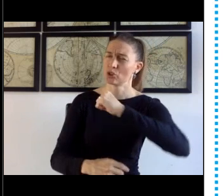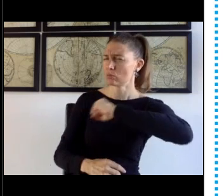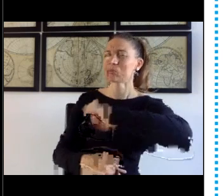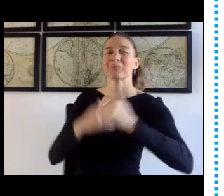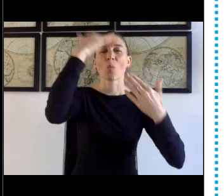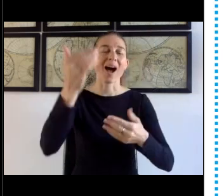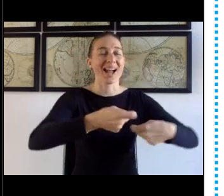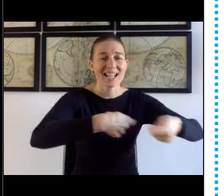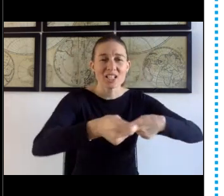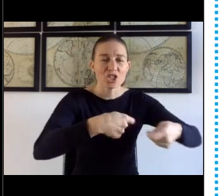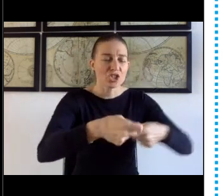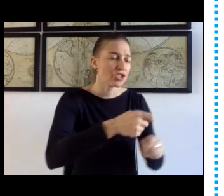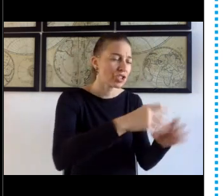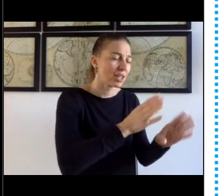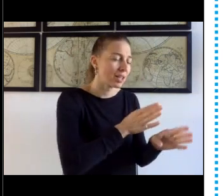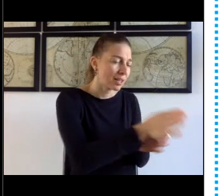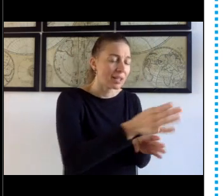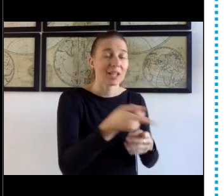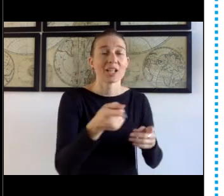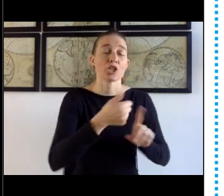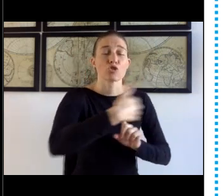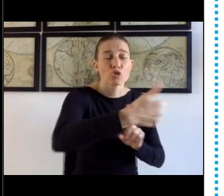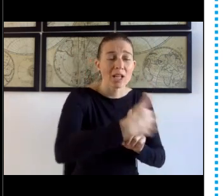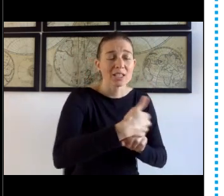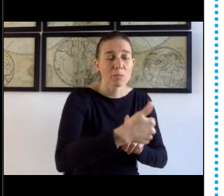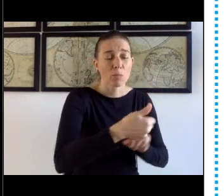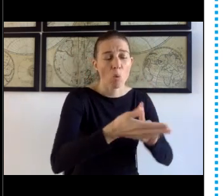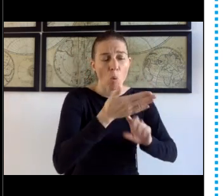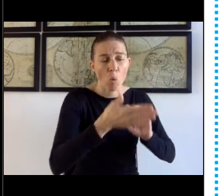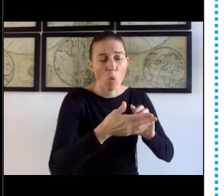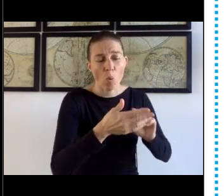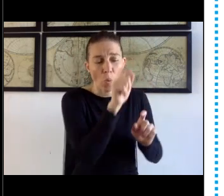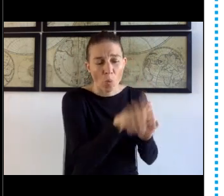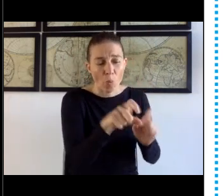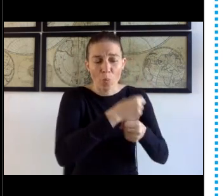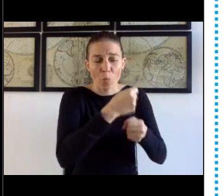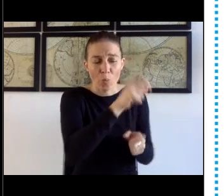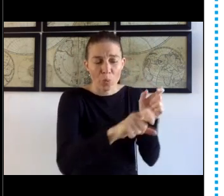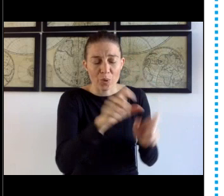Of course, from the transport operators but it is also the Member States,